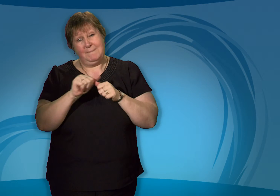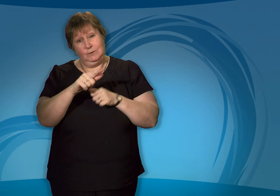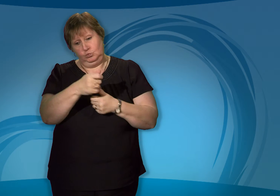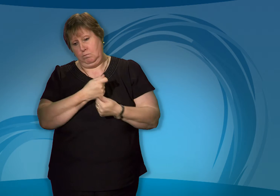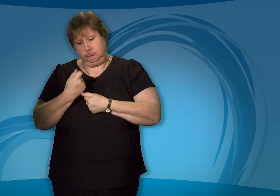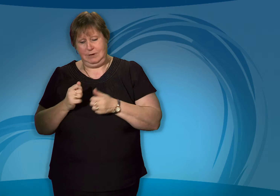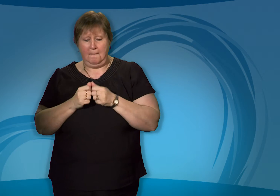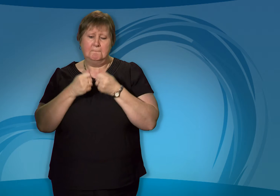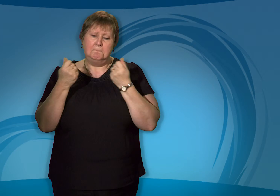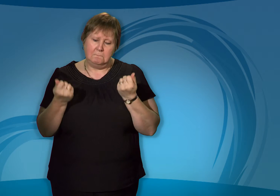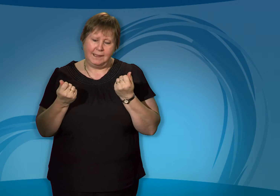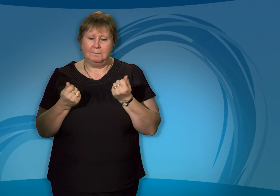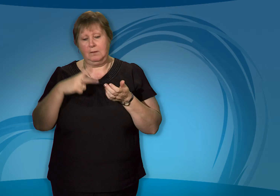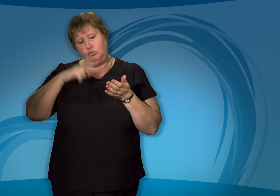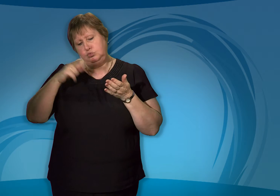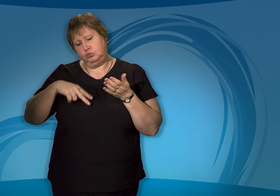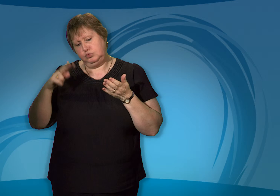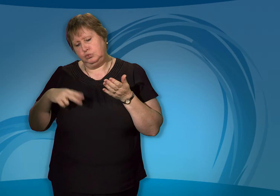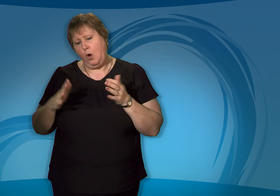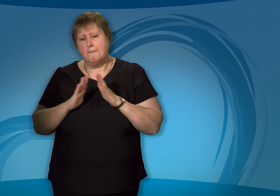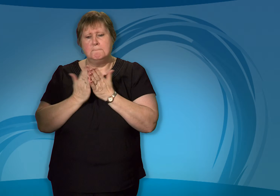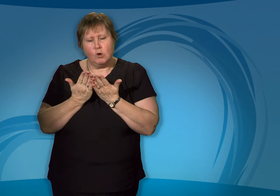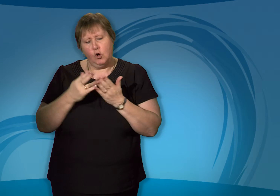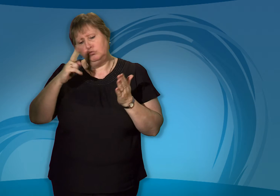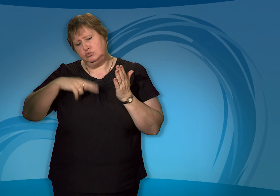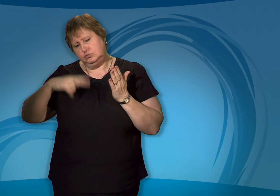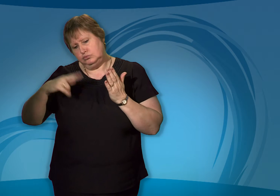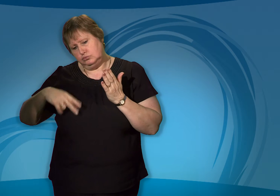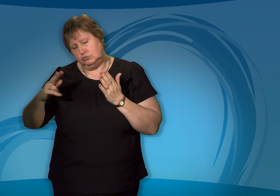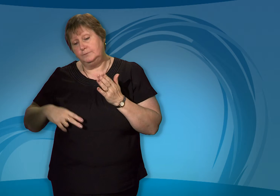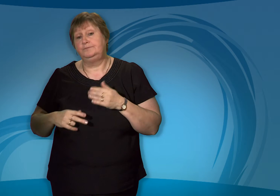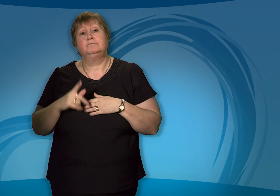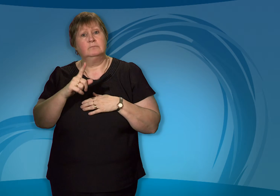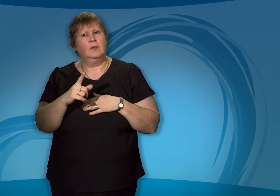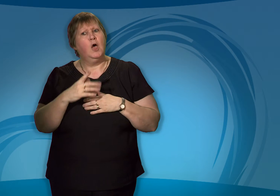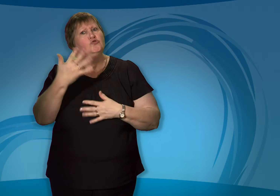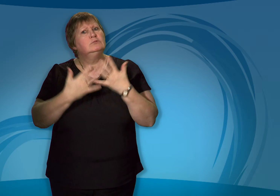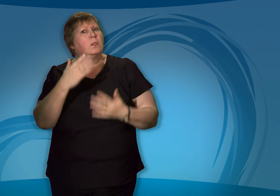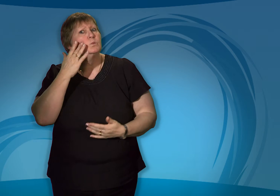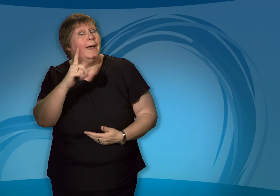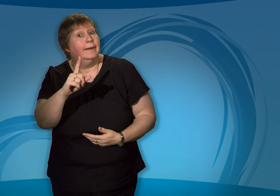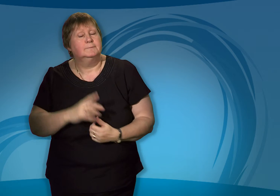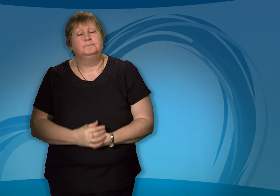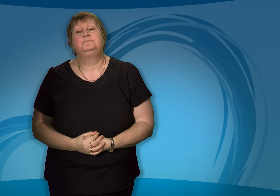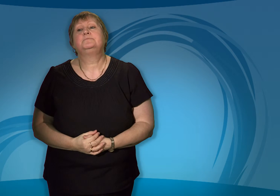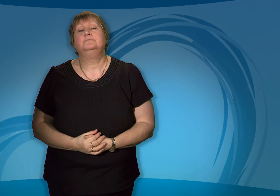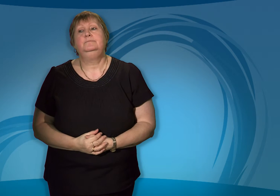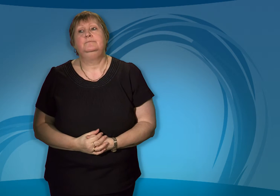You may wish to bring a newspaper or book with you to read. When do I get the results?